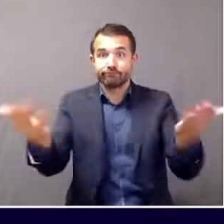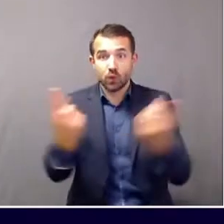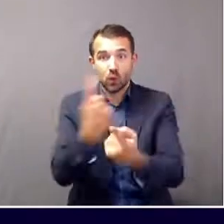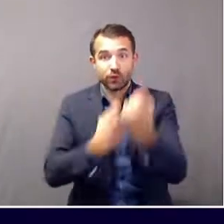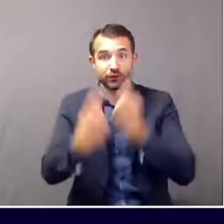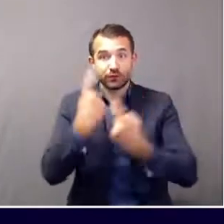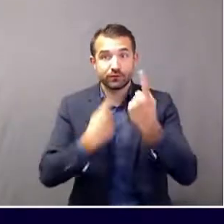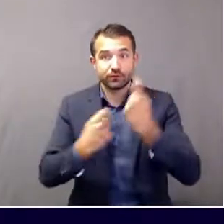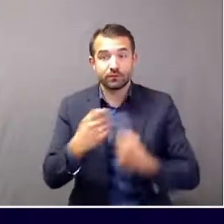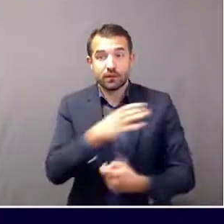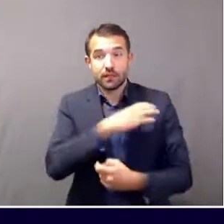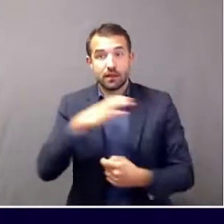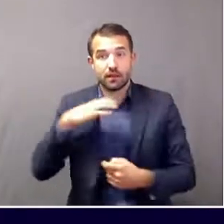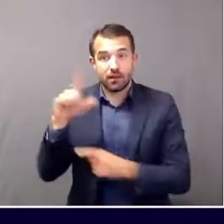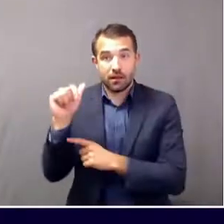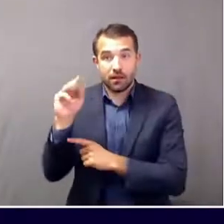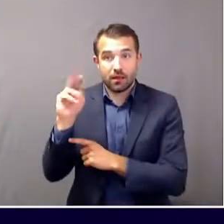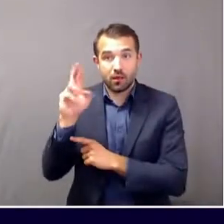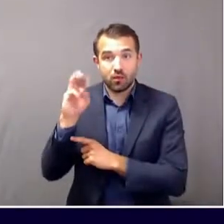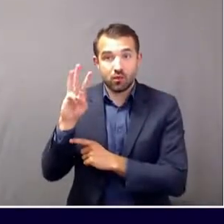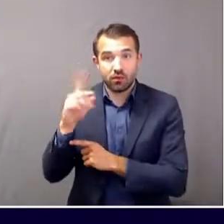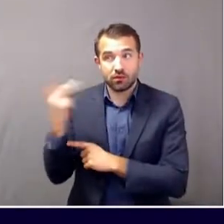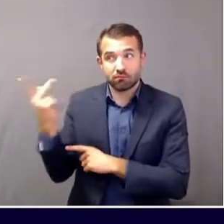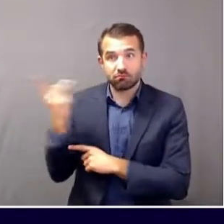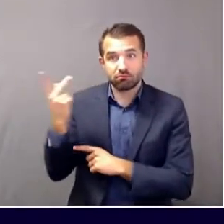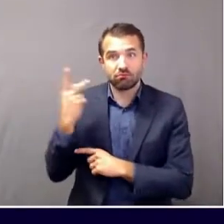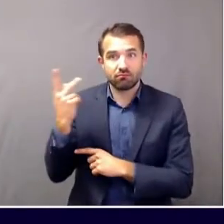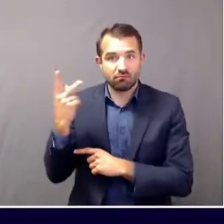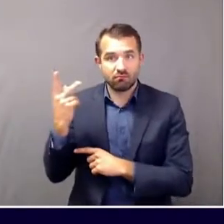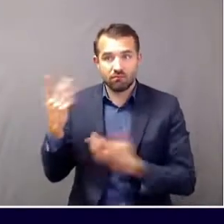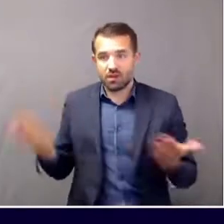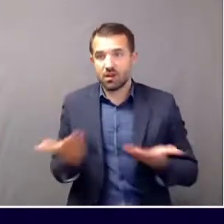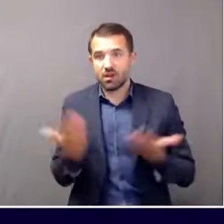are delighted to take any